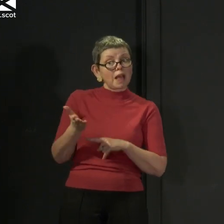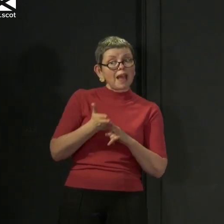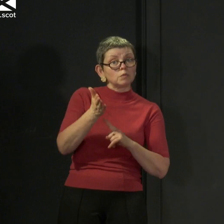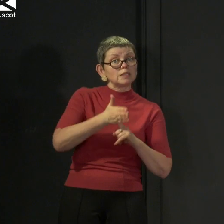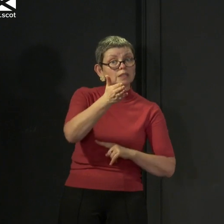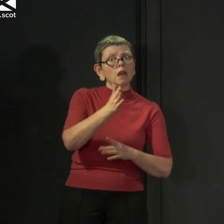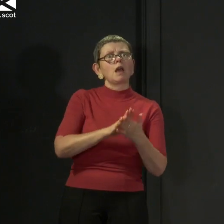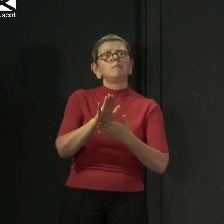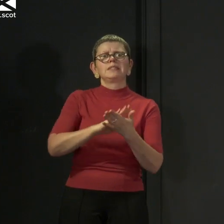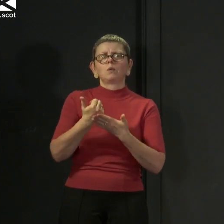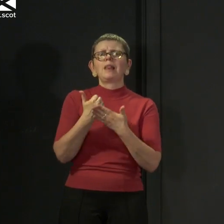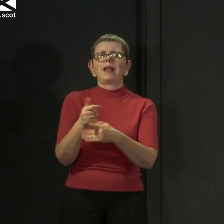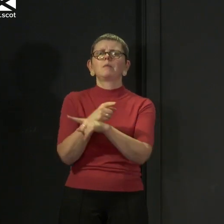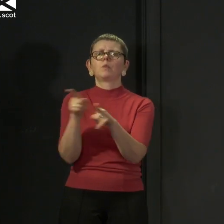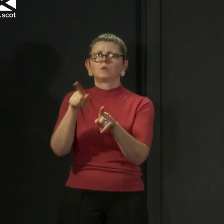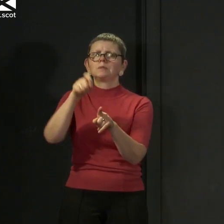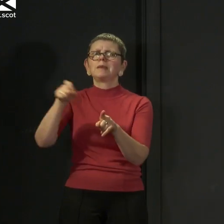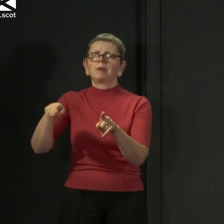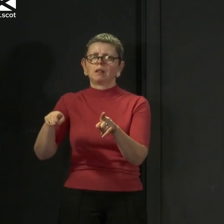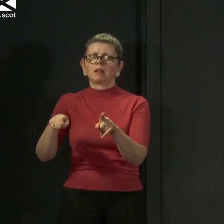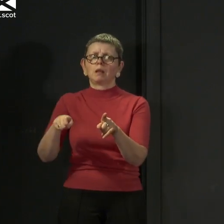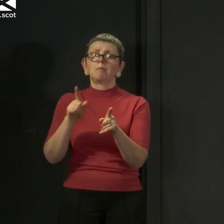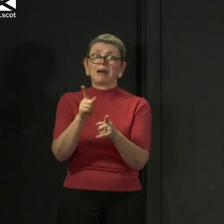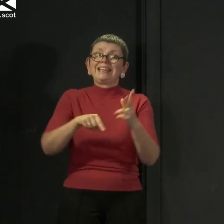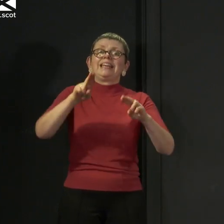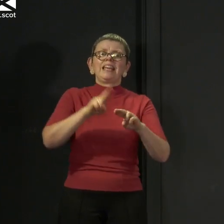well-being and that's - I'm so keen to be able to get to that position and on more of